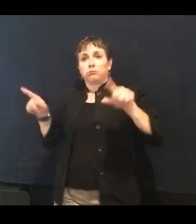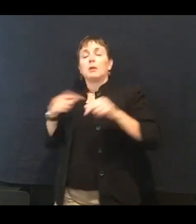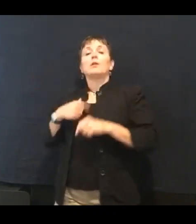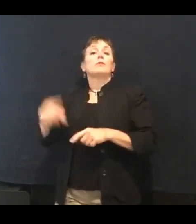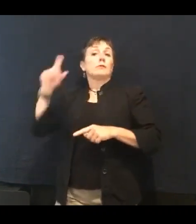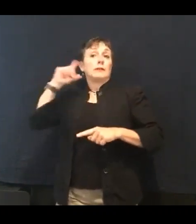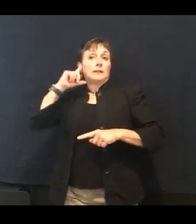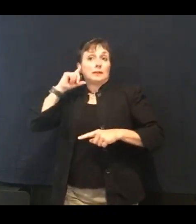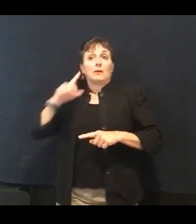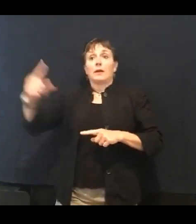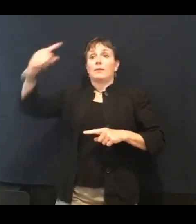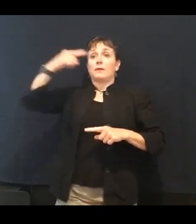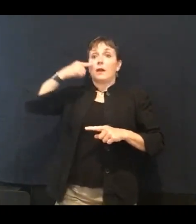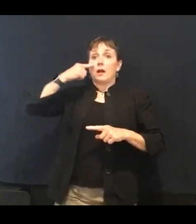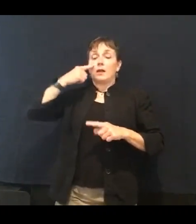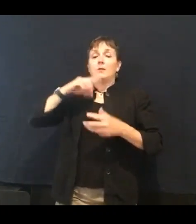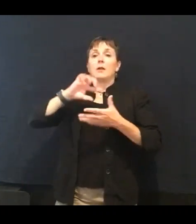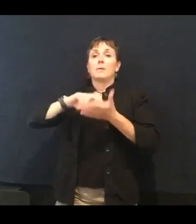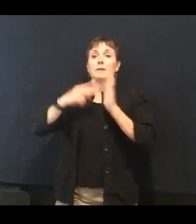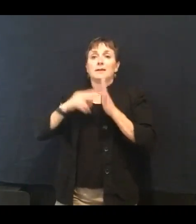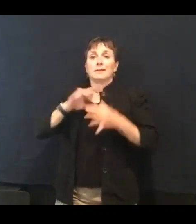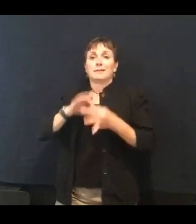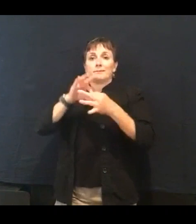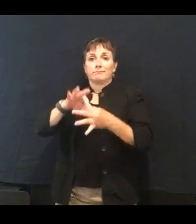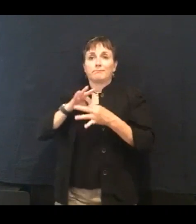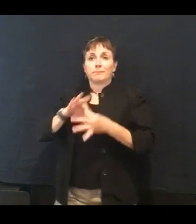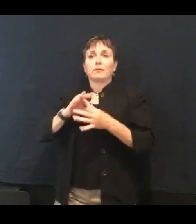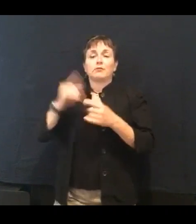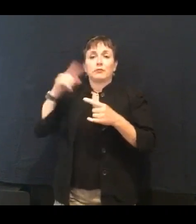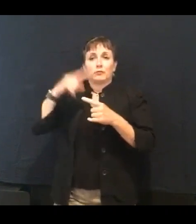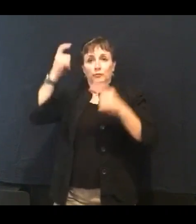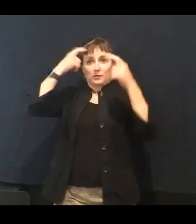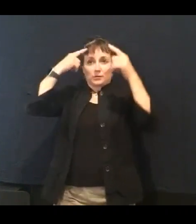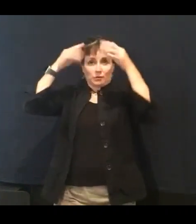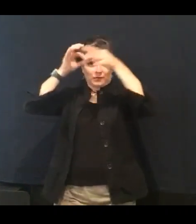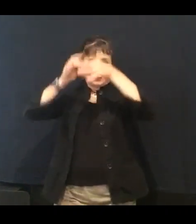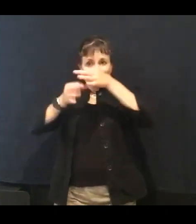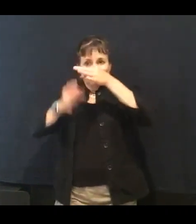the nervous system. This is very significant because many drugs aren't able to do